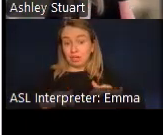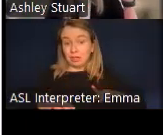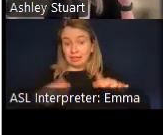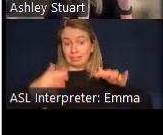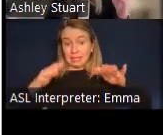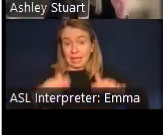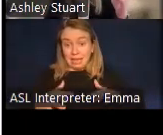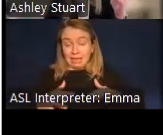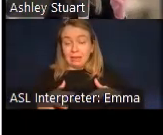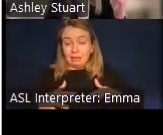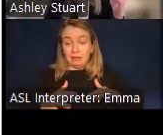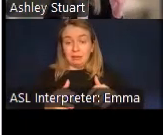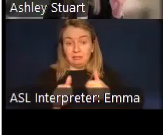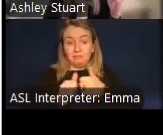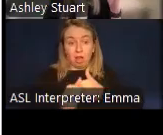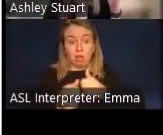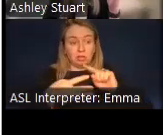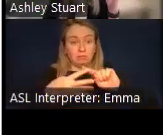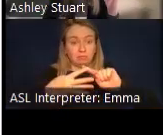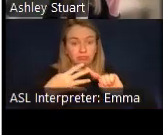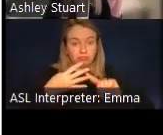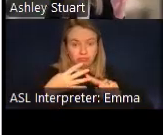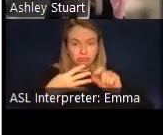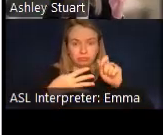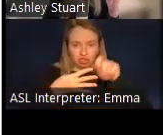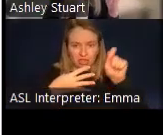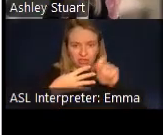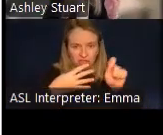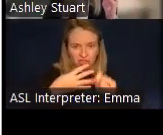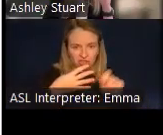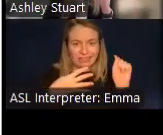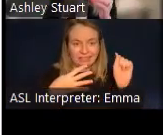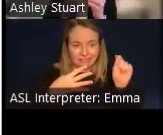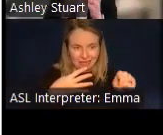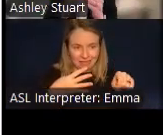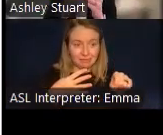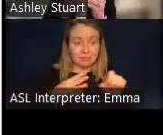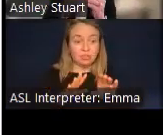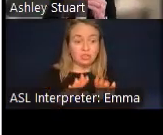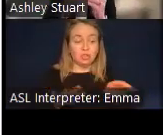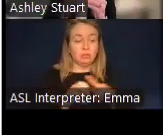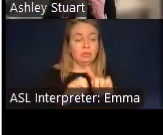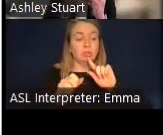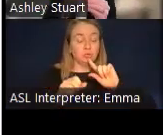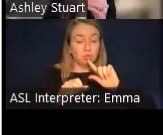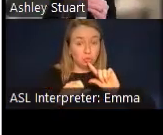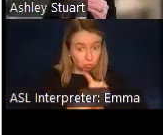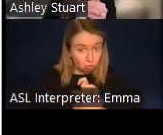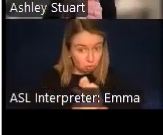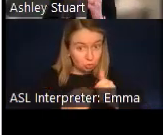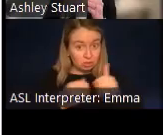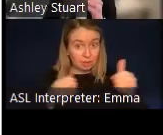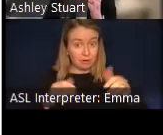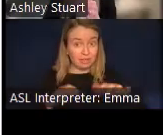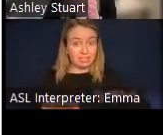of follows these first three patterns here, but in children with a true separation anxiety disorder, these behaviors are